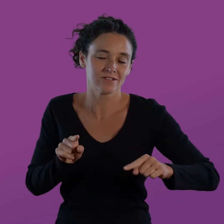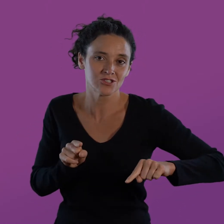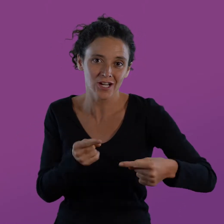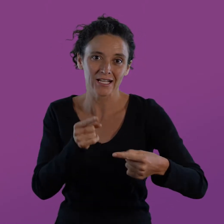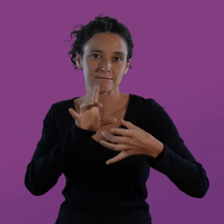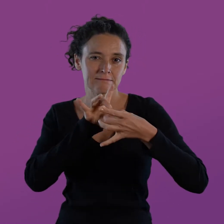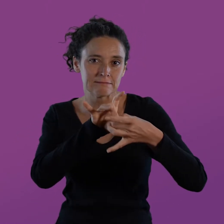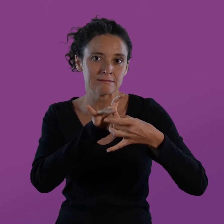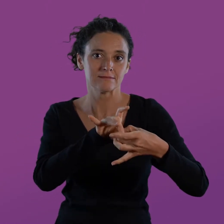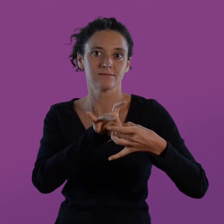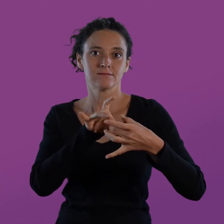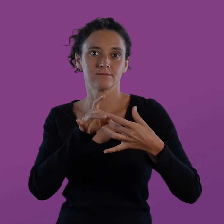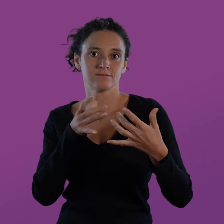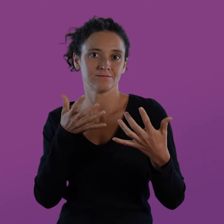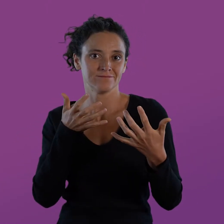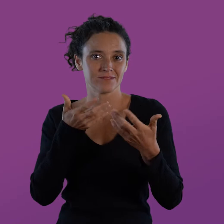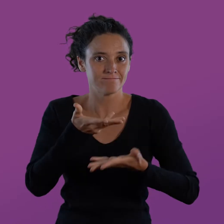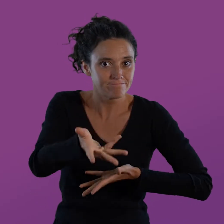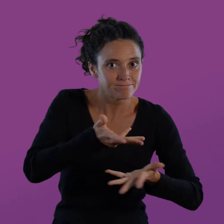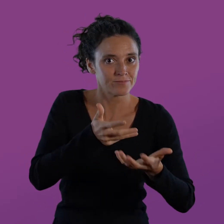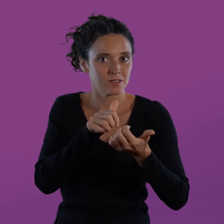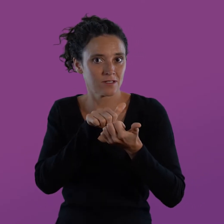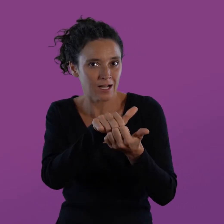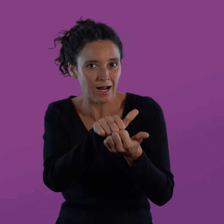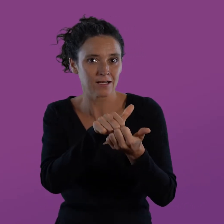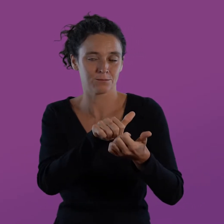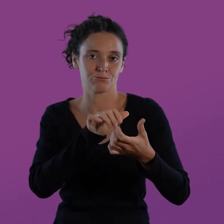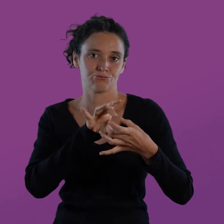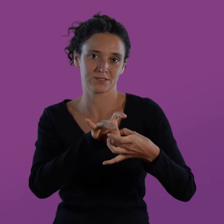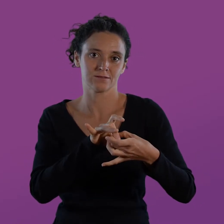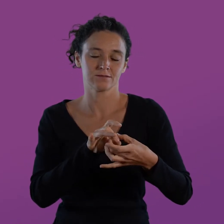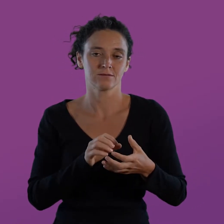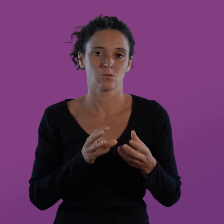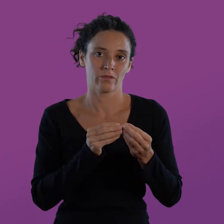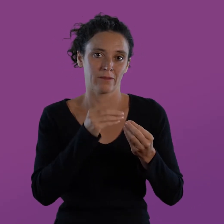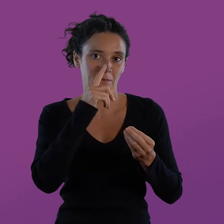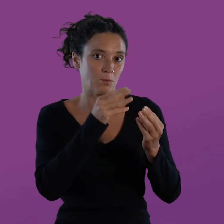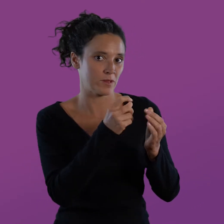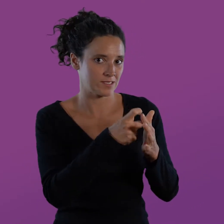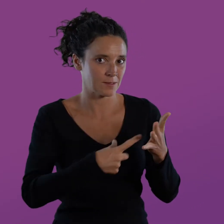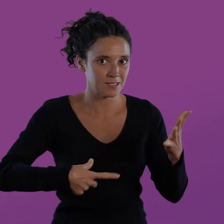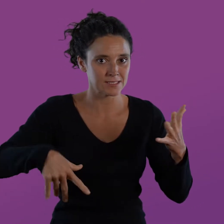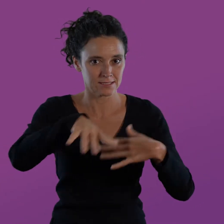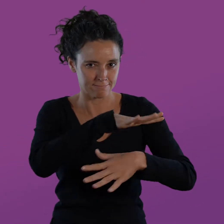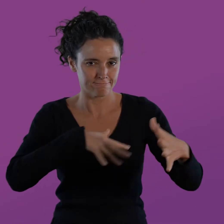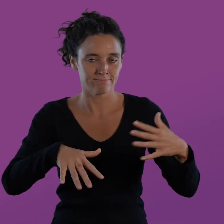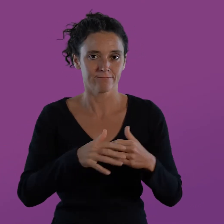The Royal Commission clearly faces a formidable challenge in reaching out to people - with disability and encouraging and facilitating their engagement with the Royal Commission.